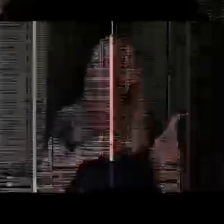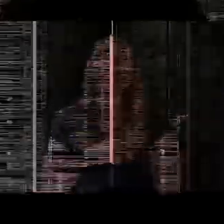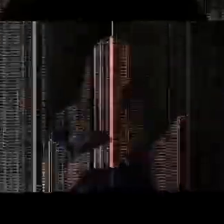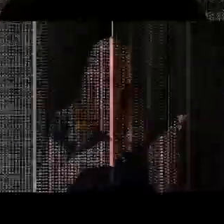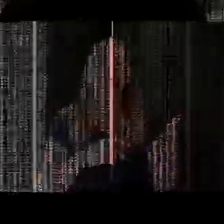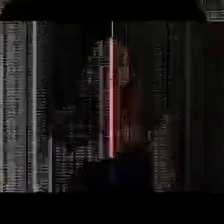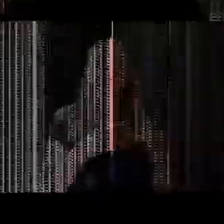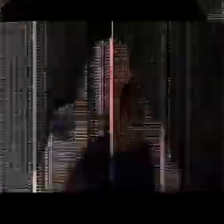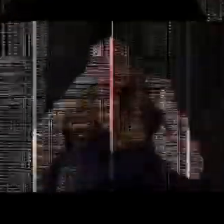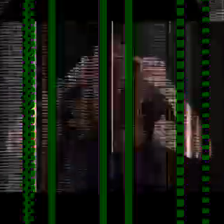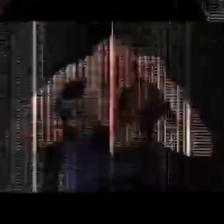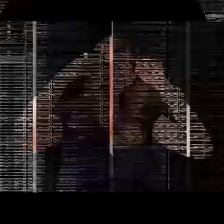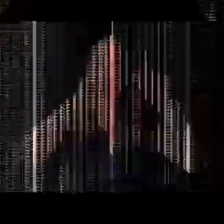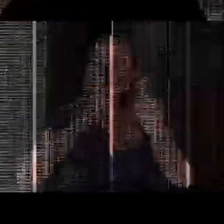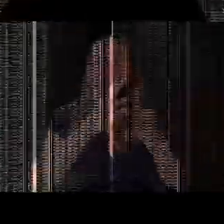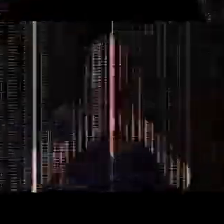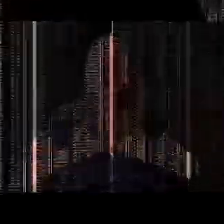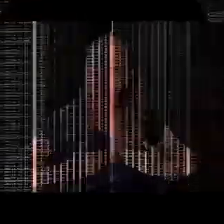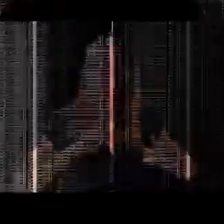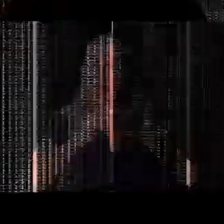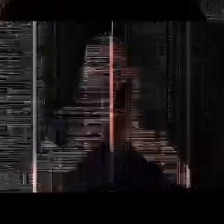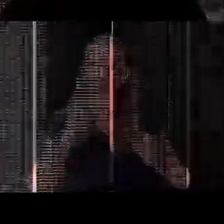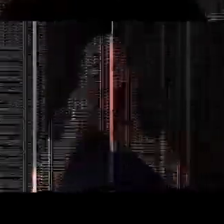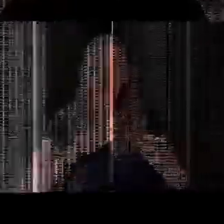cognitive standpoint and a physical standpoint, because my eye muscles are affected and it